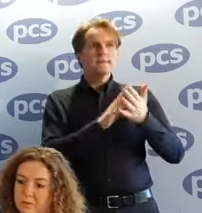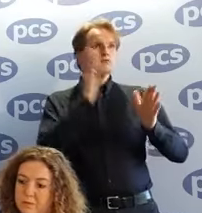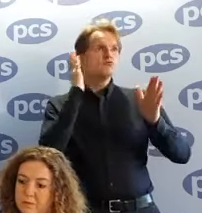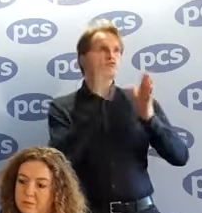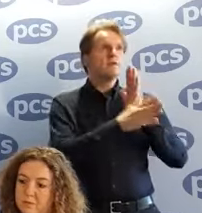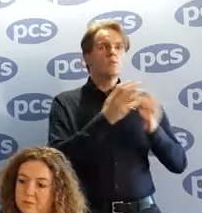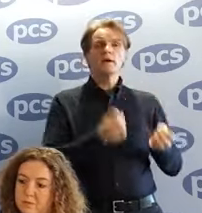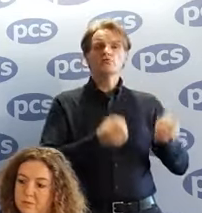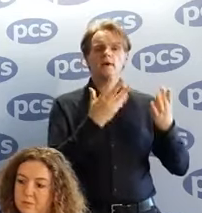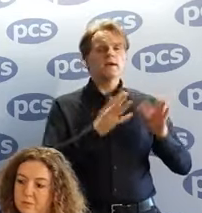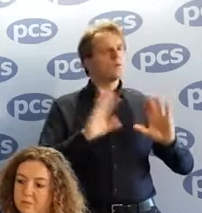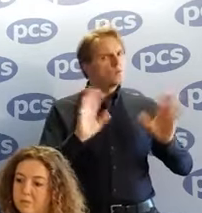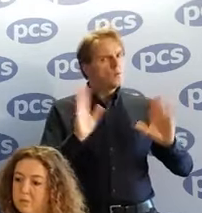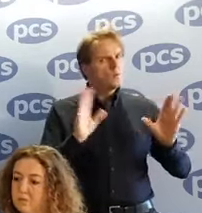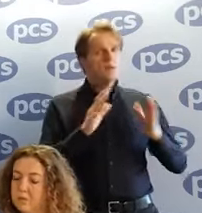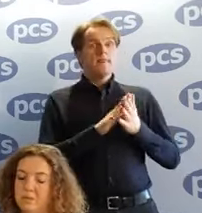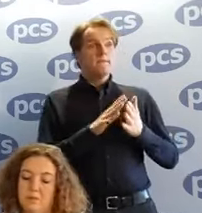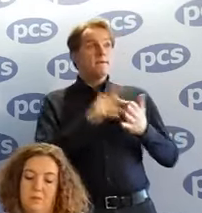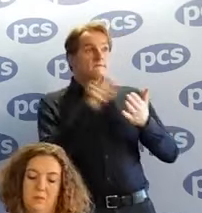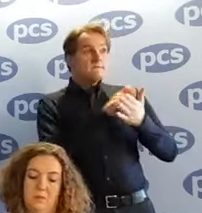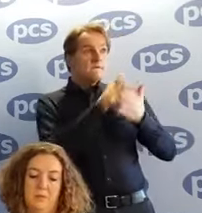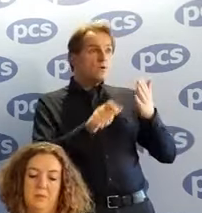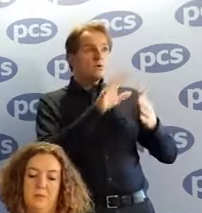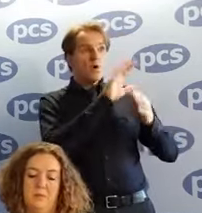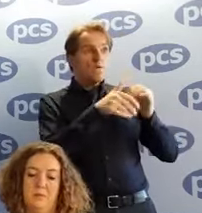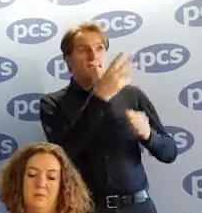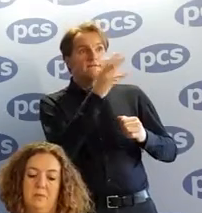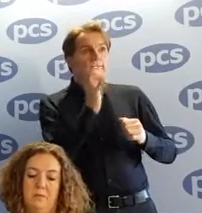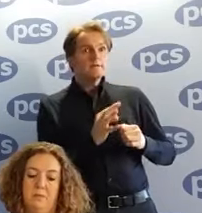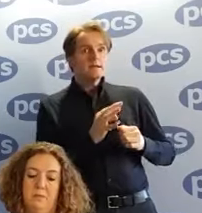Cabinet Office to demand in these talks they take us more seriously and